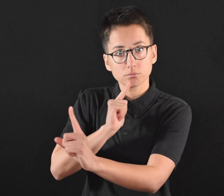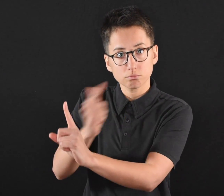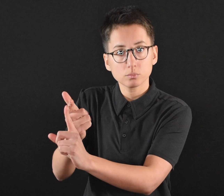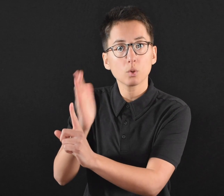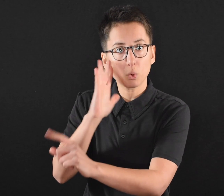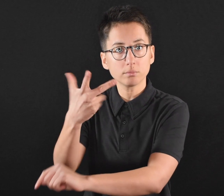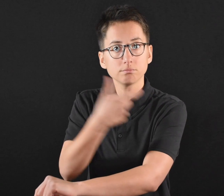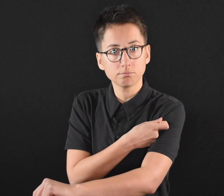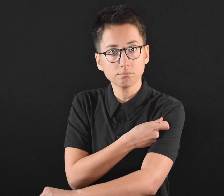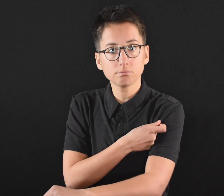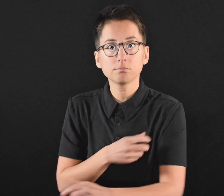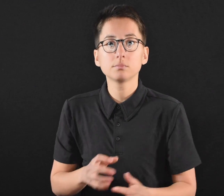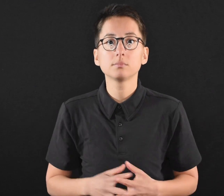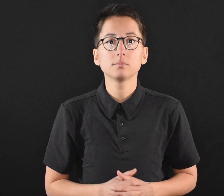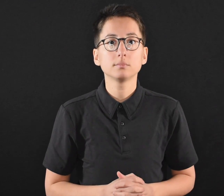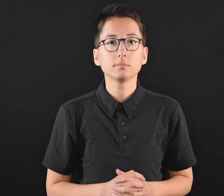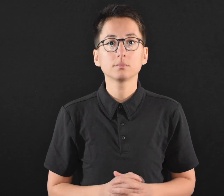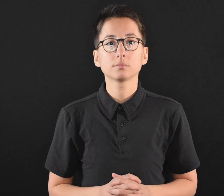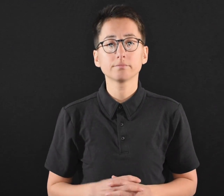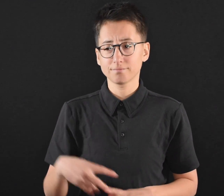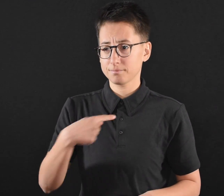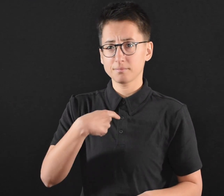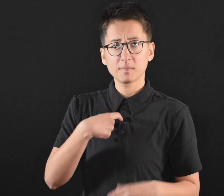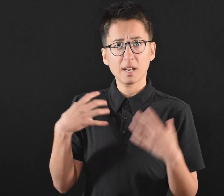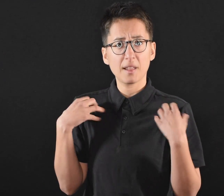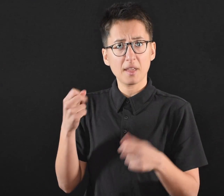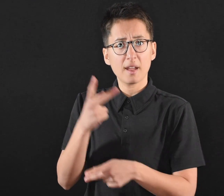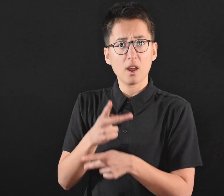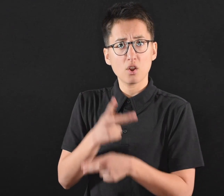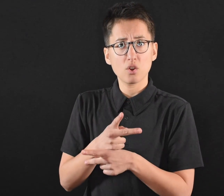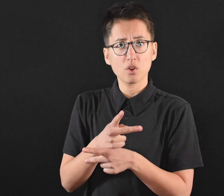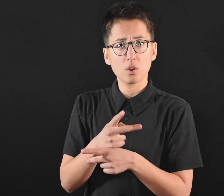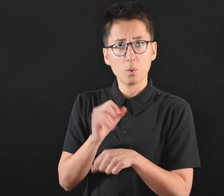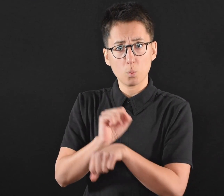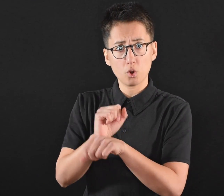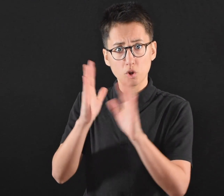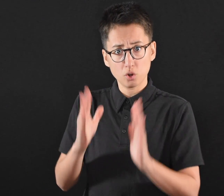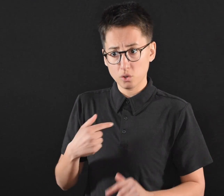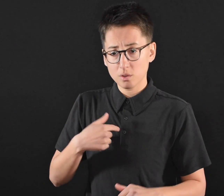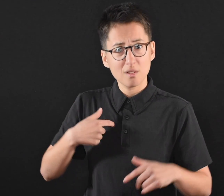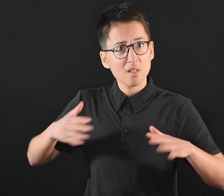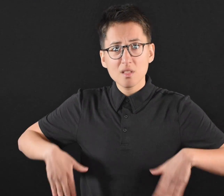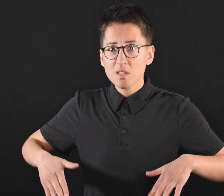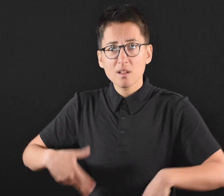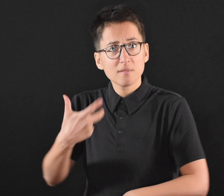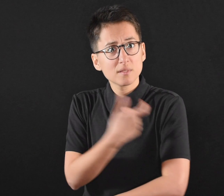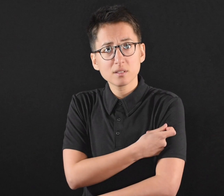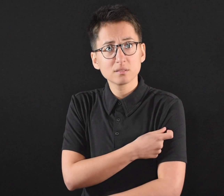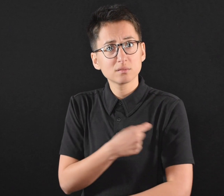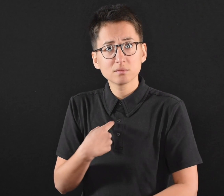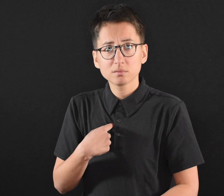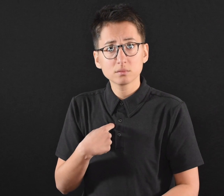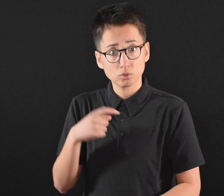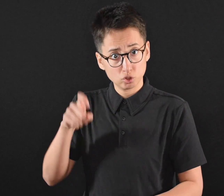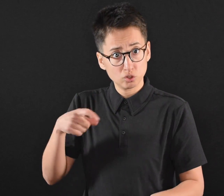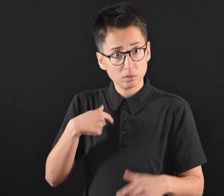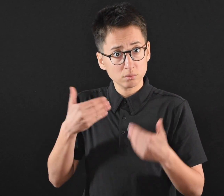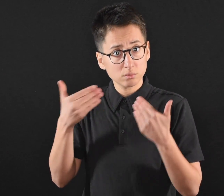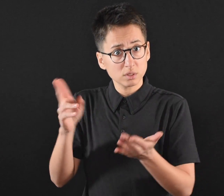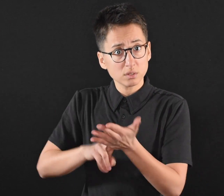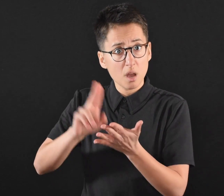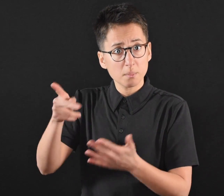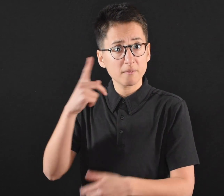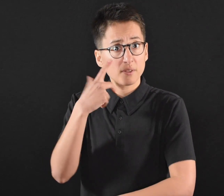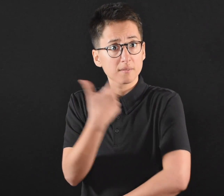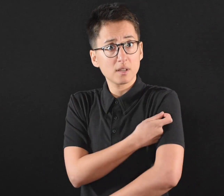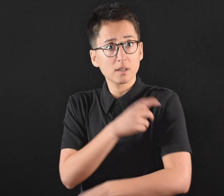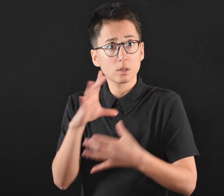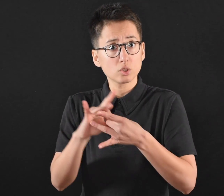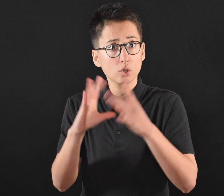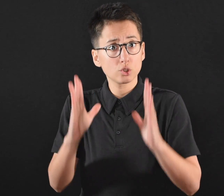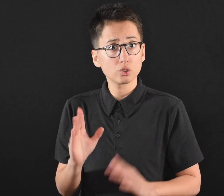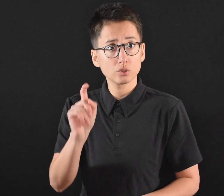We’ve mobilized health care systems, local pharmacies, federally qualified health centers,